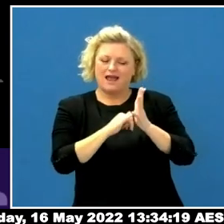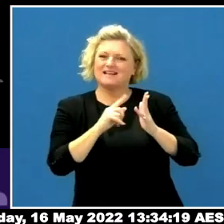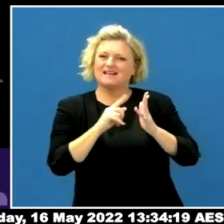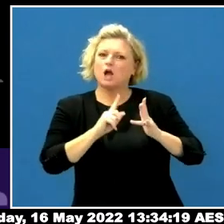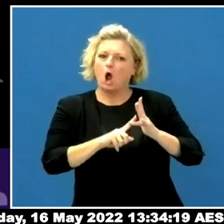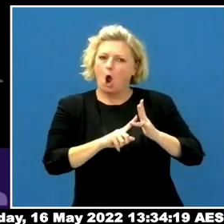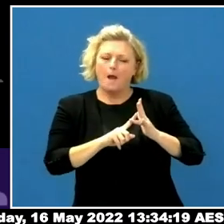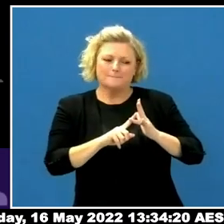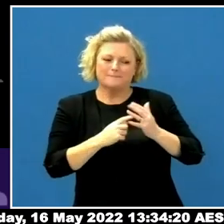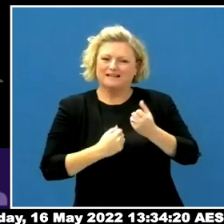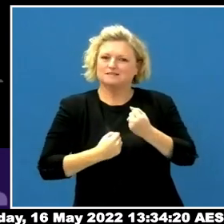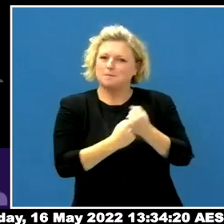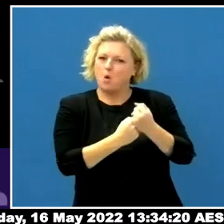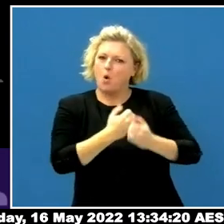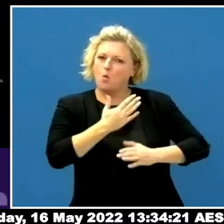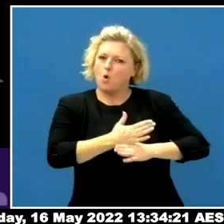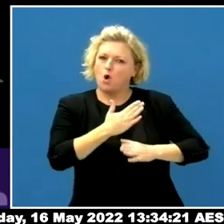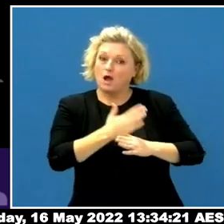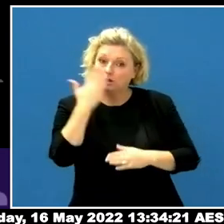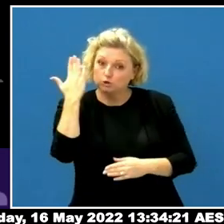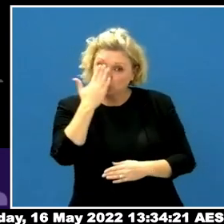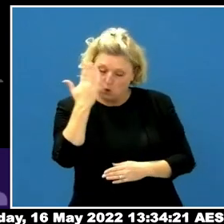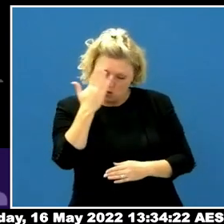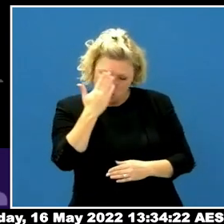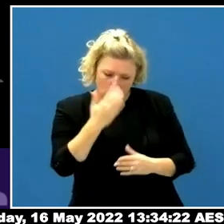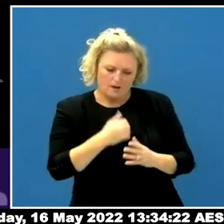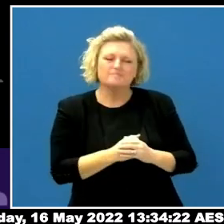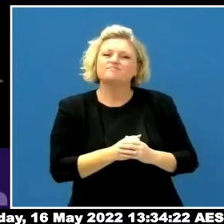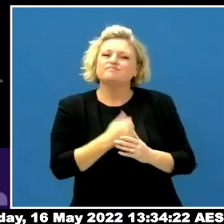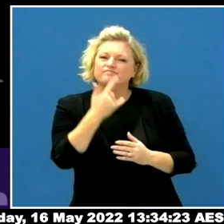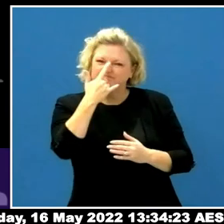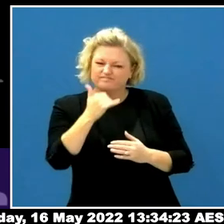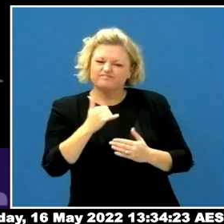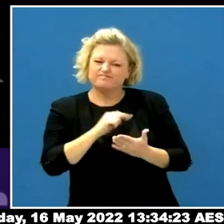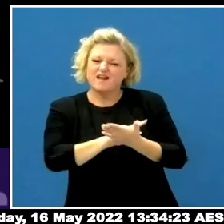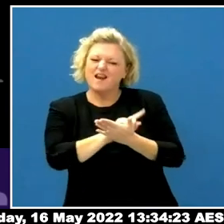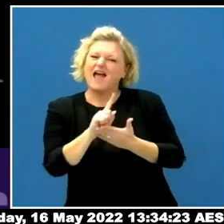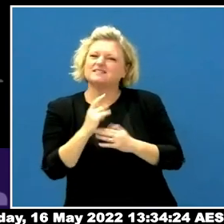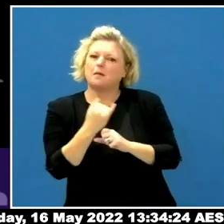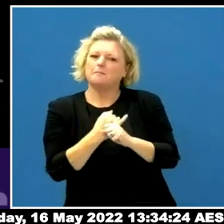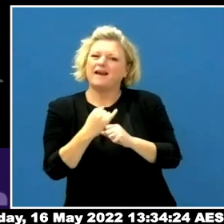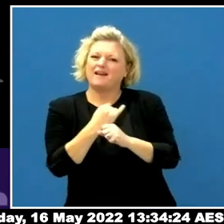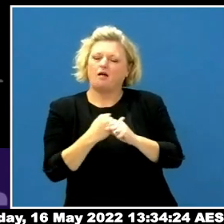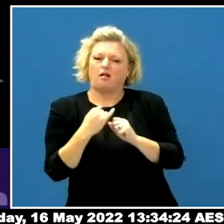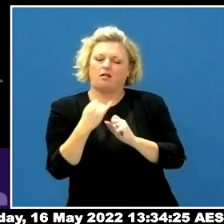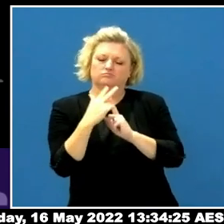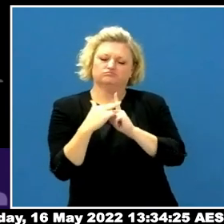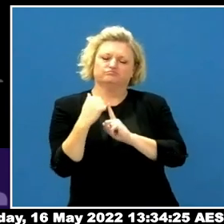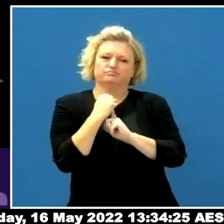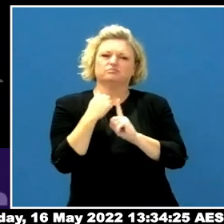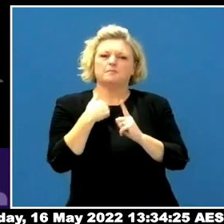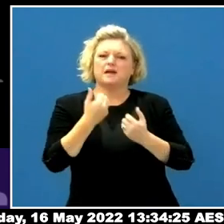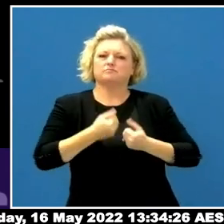and that was one of the reasons I wanted to work and trained and got my Certificate IV to